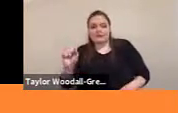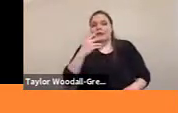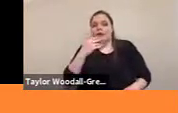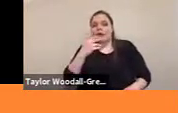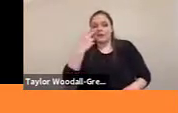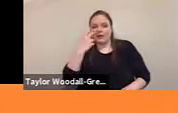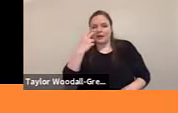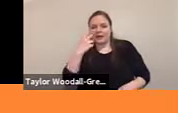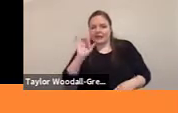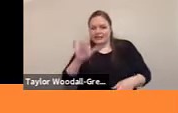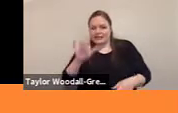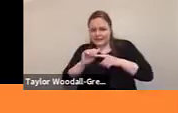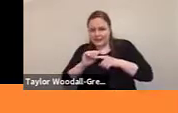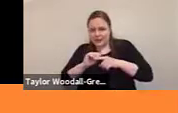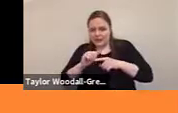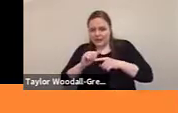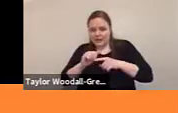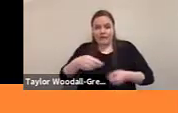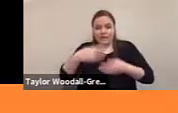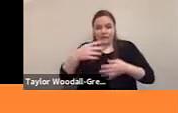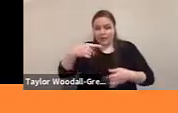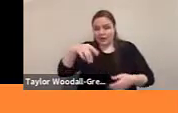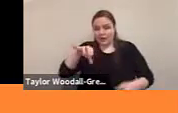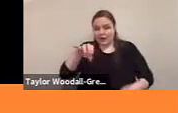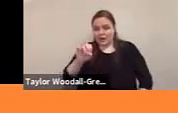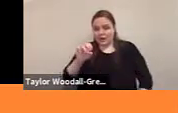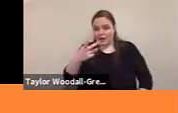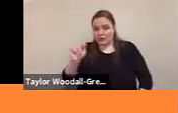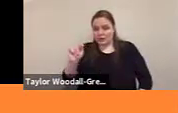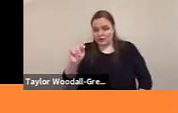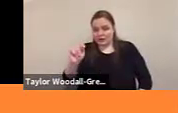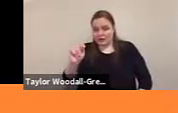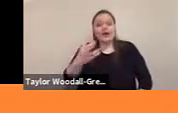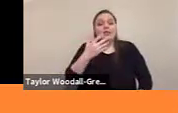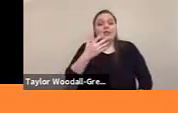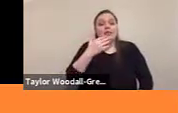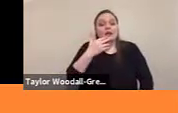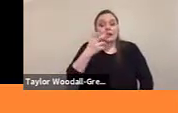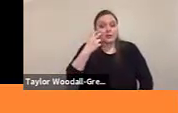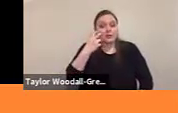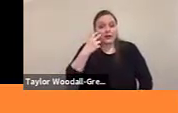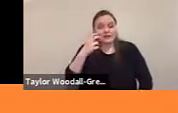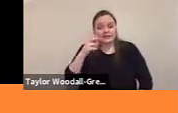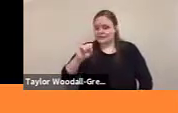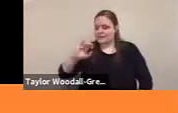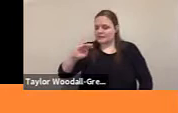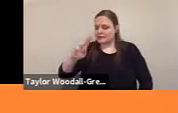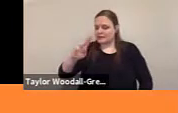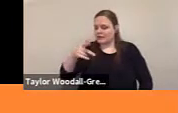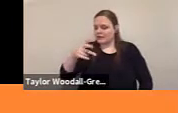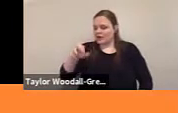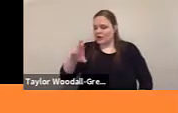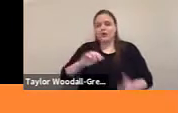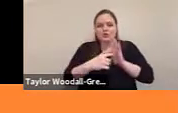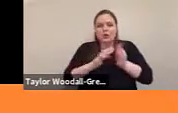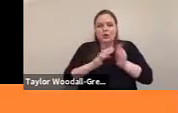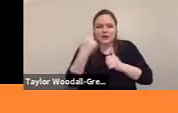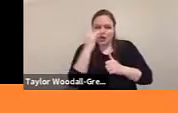I've uploaded a pie chart and the color simulator then shows how it would look to people with different types of colorblindness.